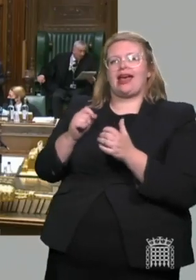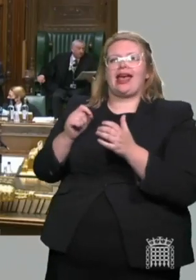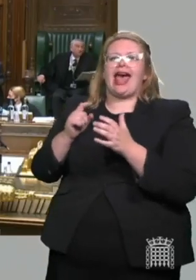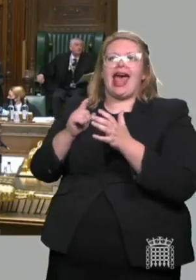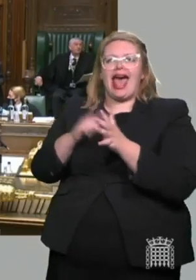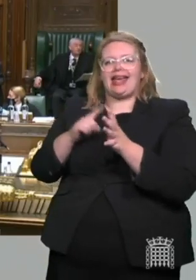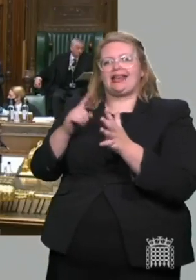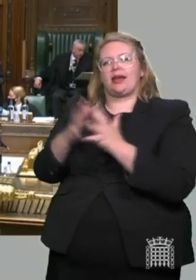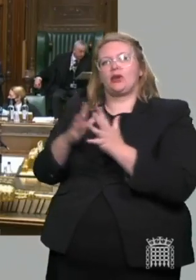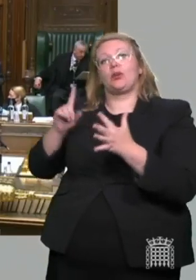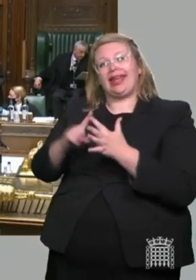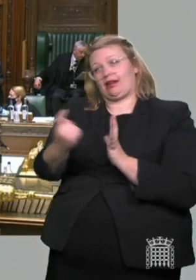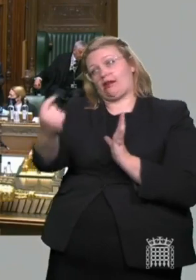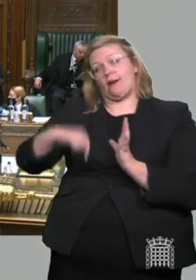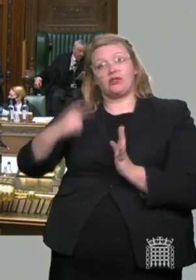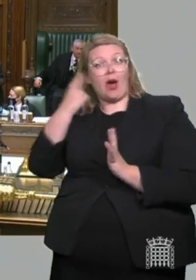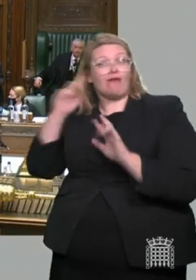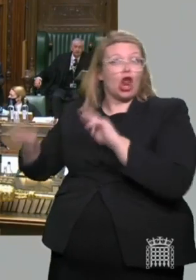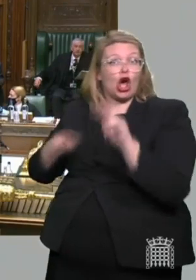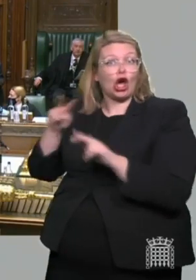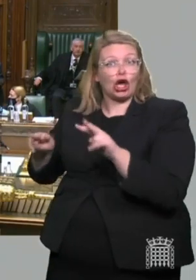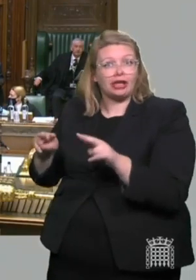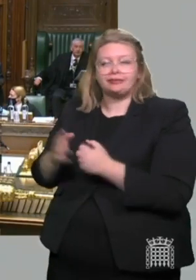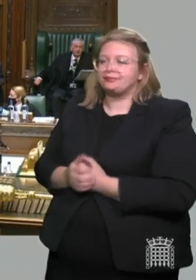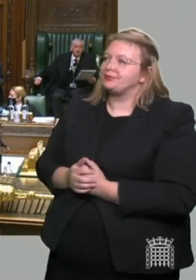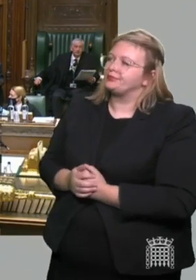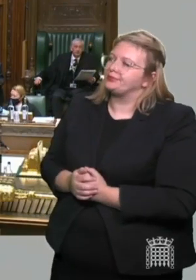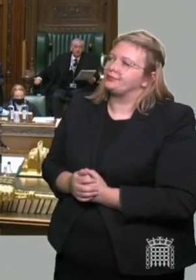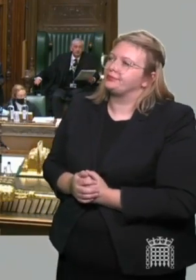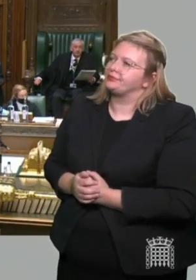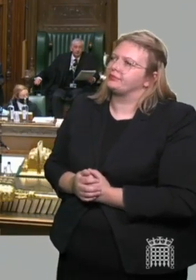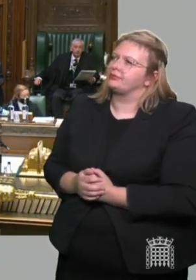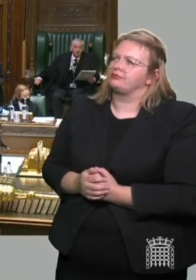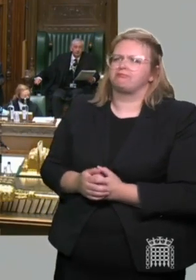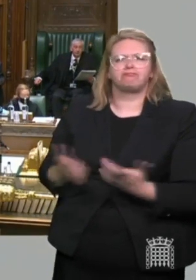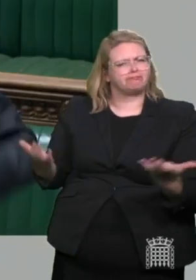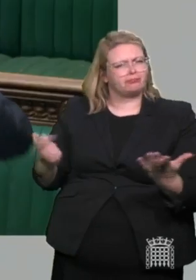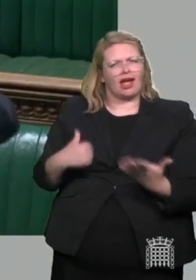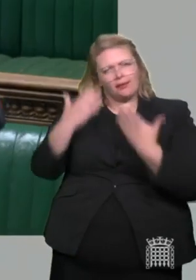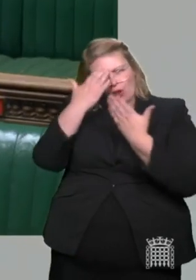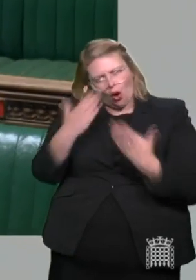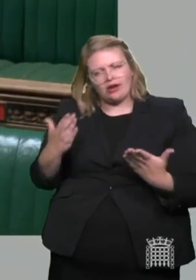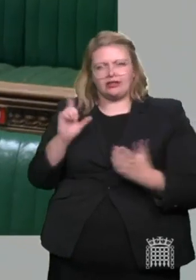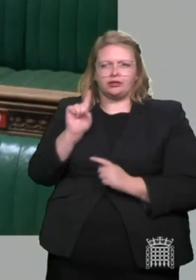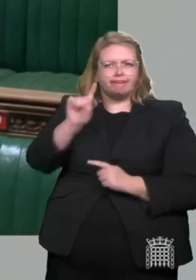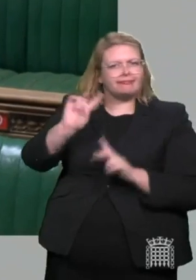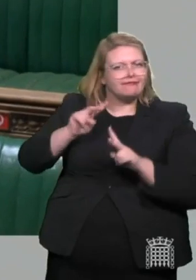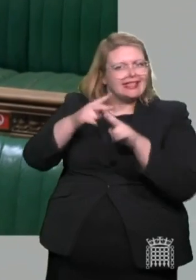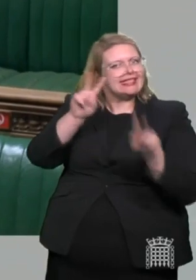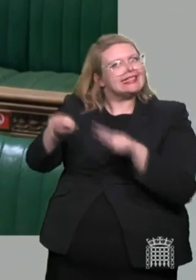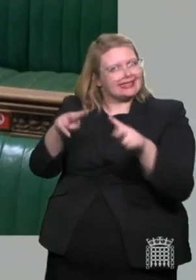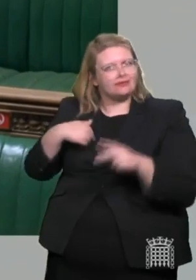I would be honoured to take up my hon. Friend’s invitation as soon as I can. In terms of female